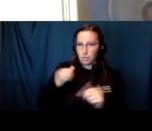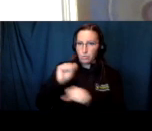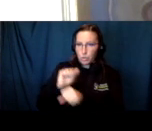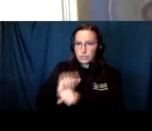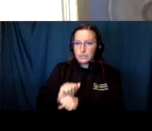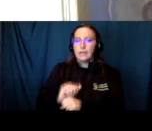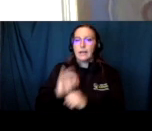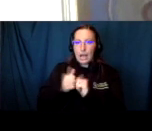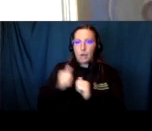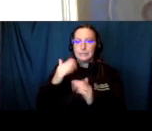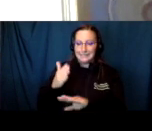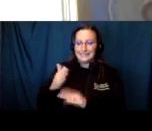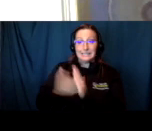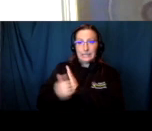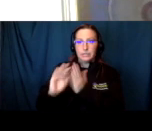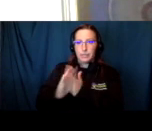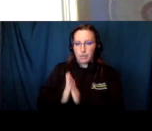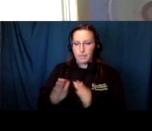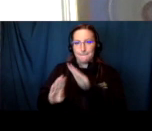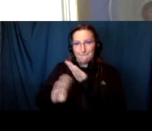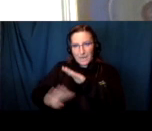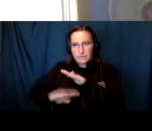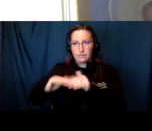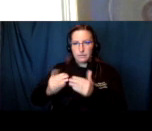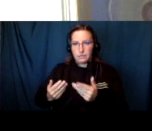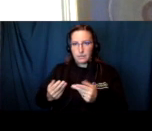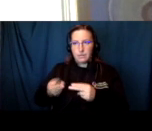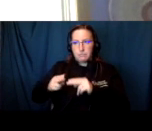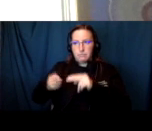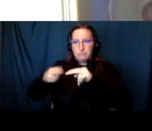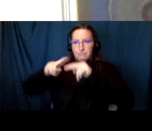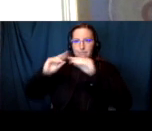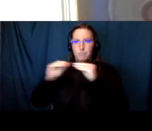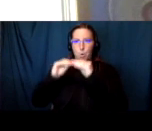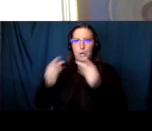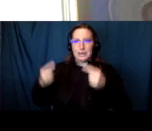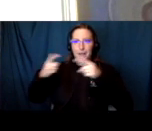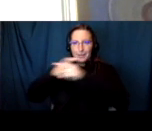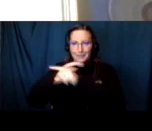and get more complex. So you shouldn't have to buy a lot of